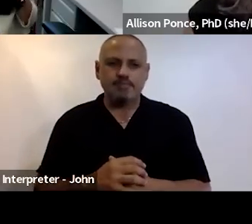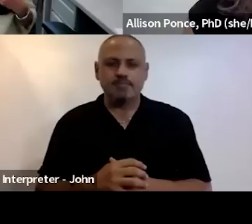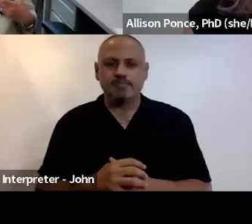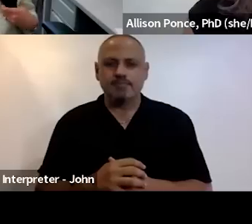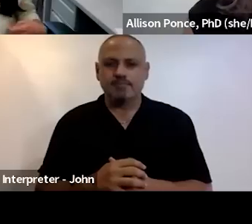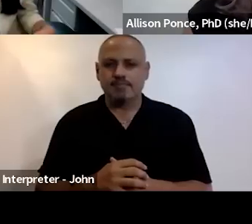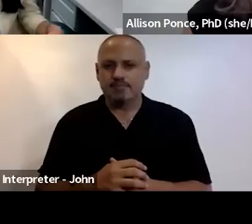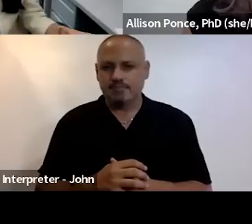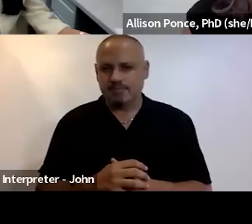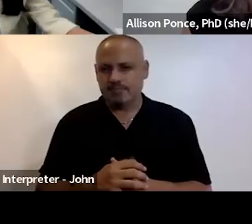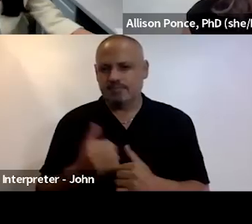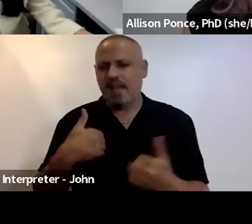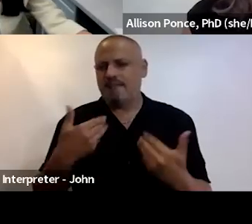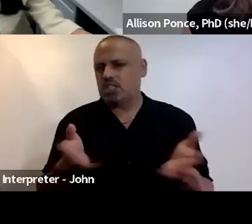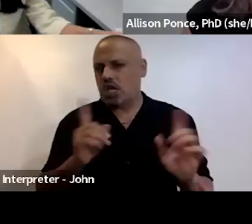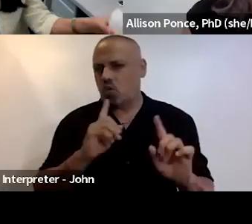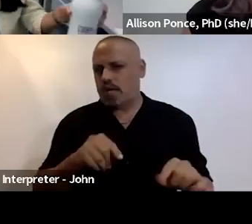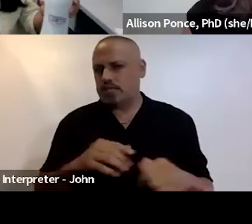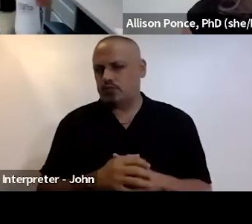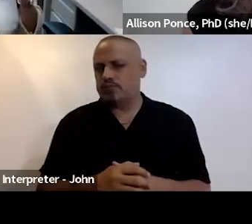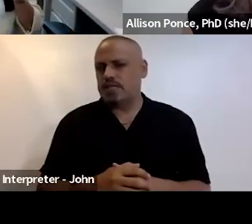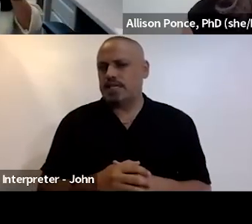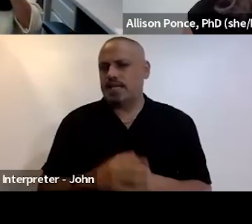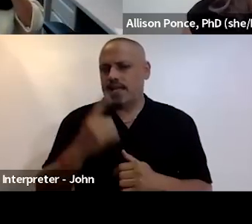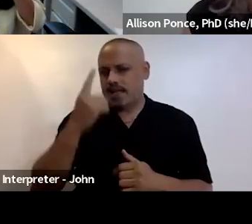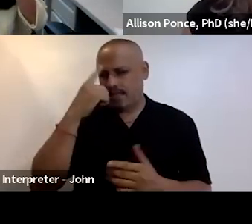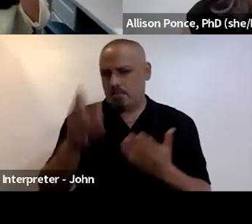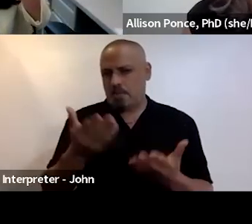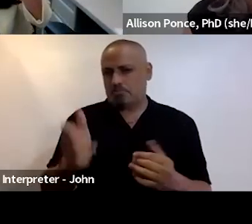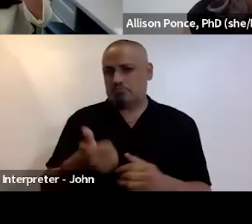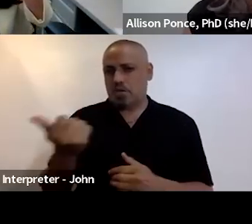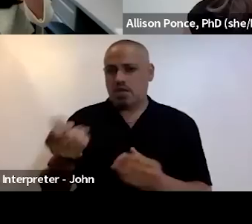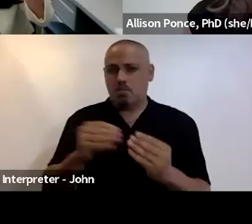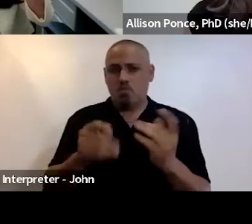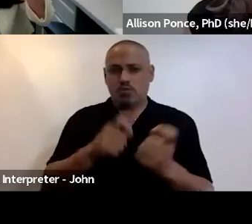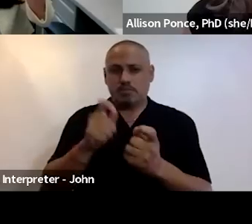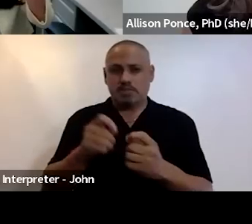I have sort of a general answer to it, and then think that maybe others may have more specific advice to offer.